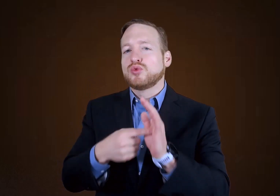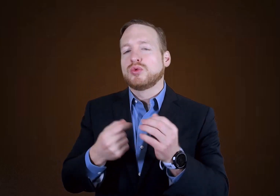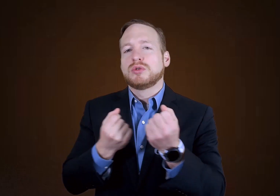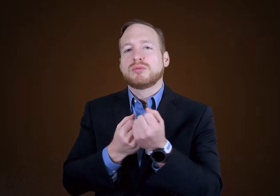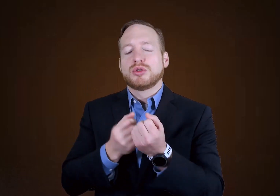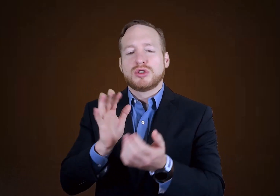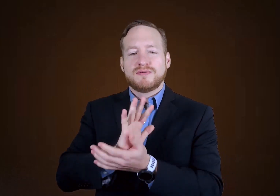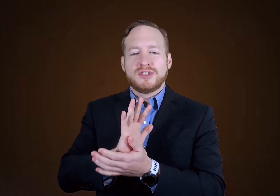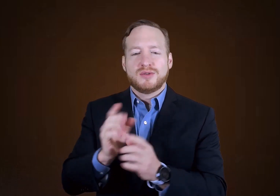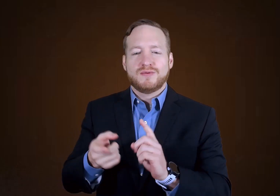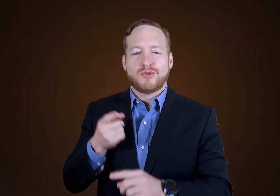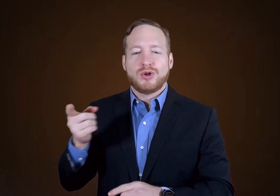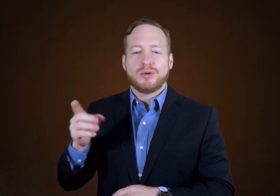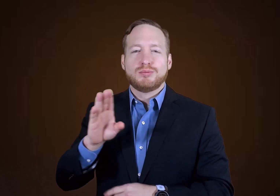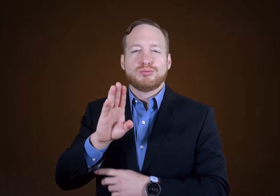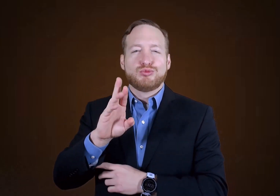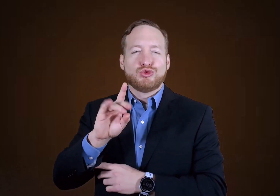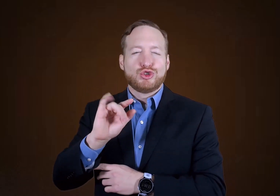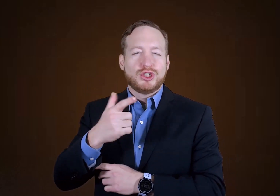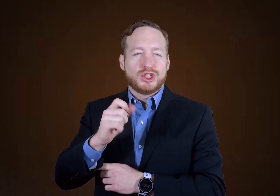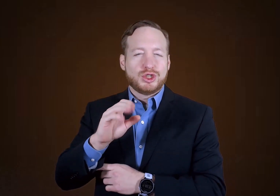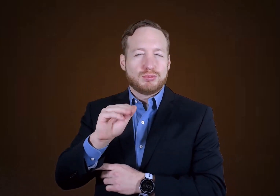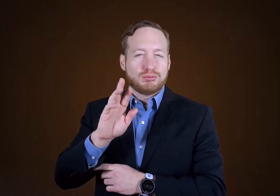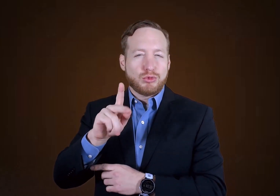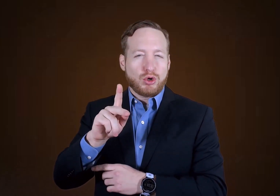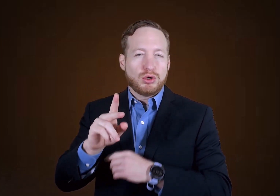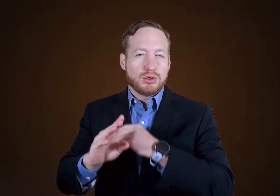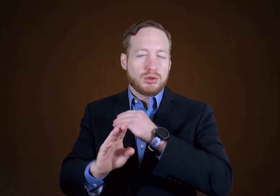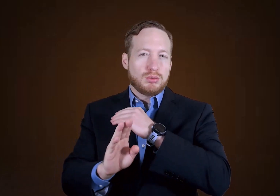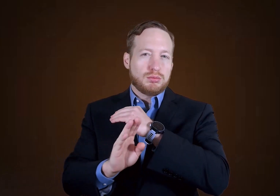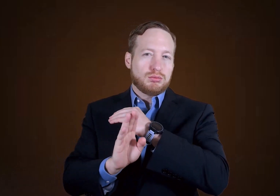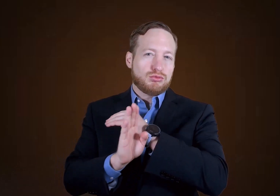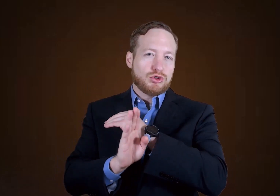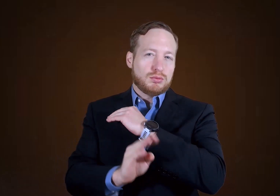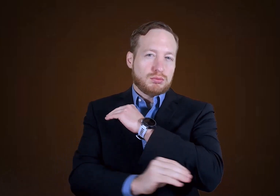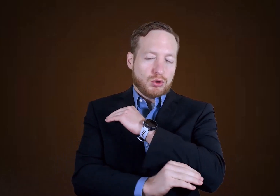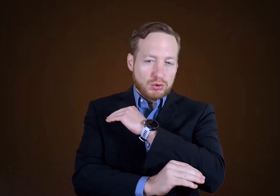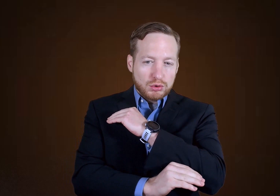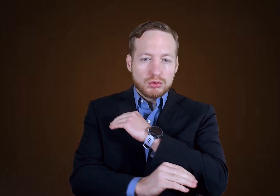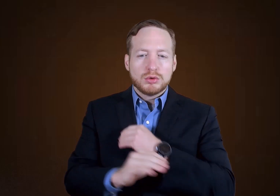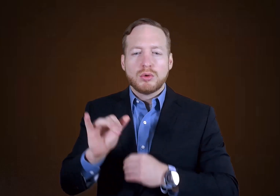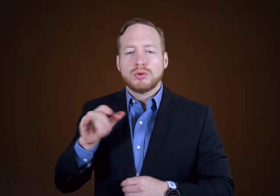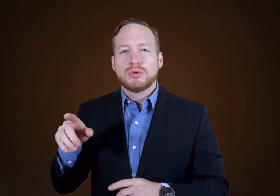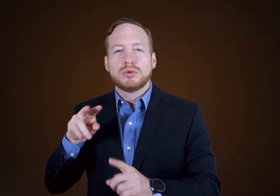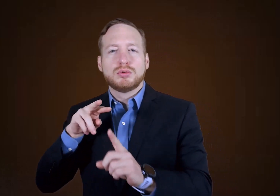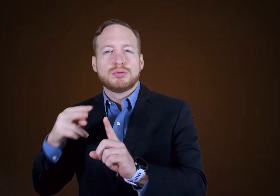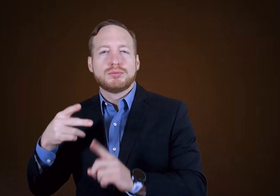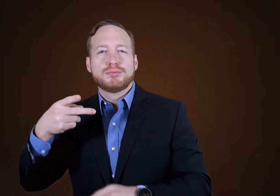prior to that November 16th there will be a video shown by Bridgemark one of our sponsors